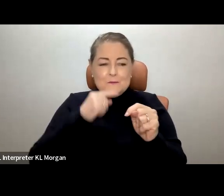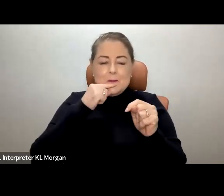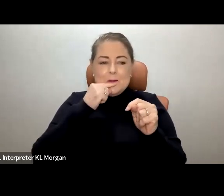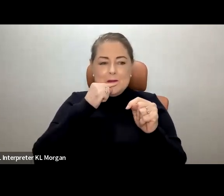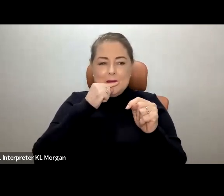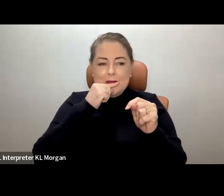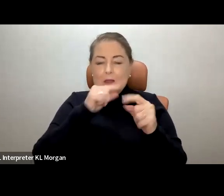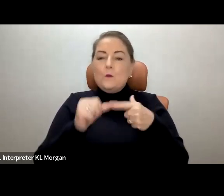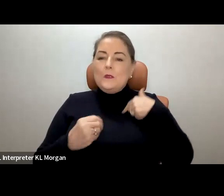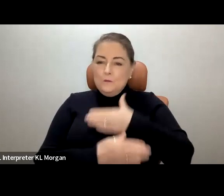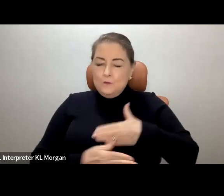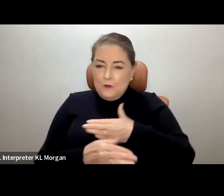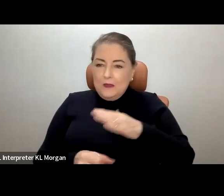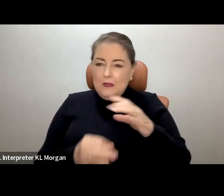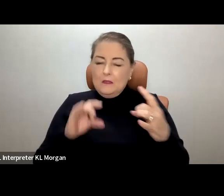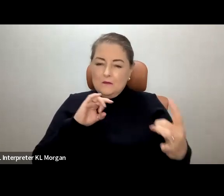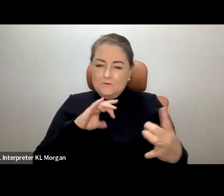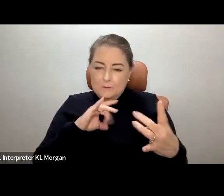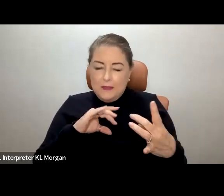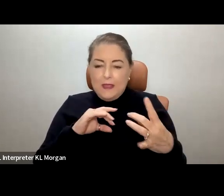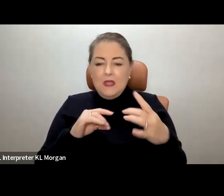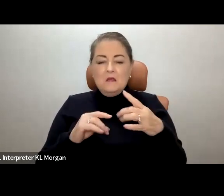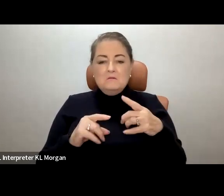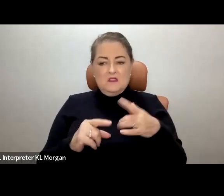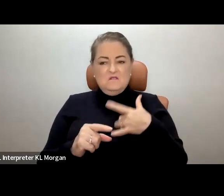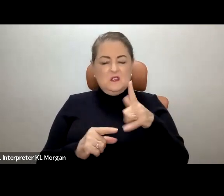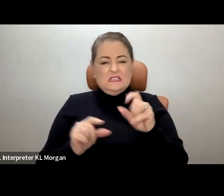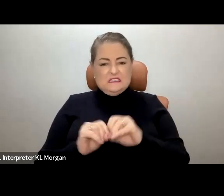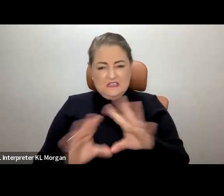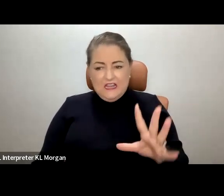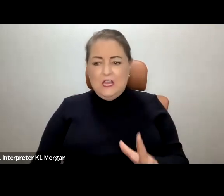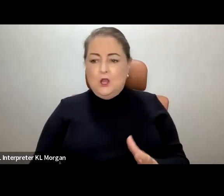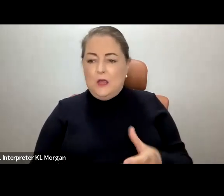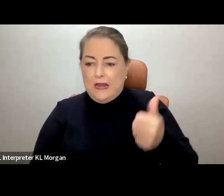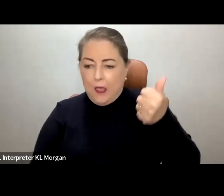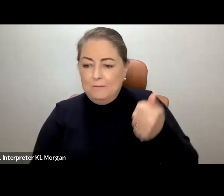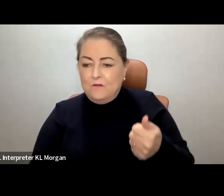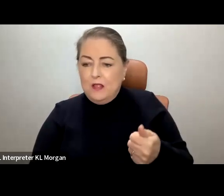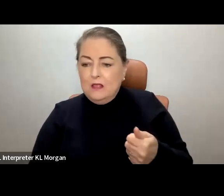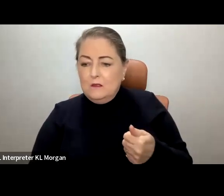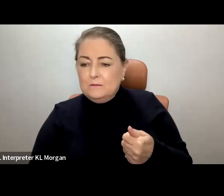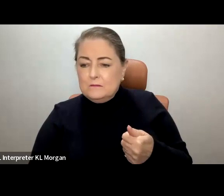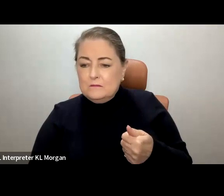feedback. They find it to be clear and helpful. They